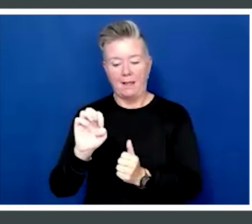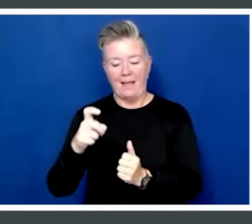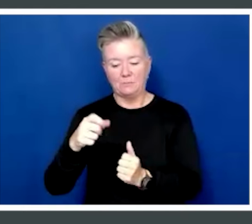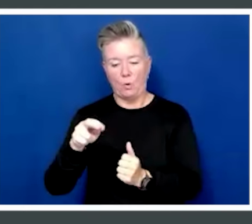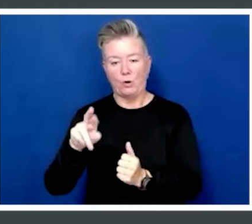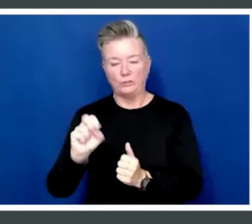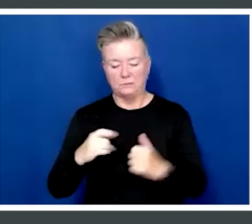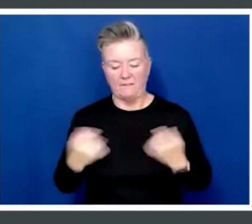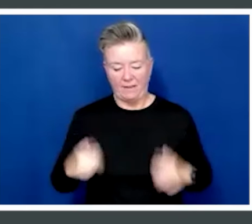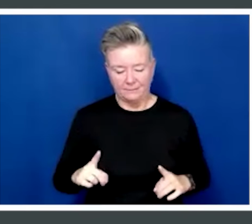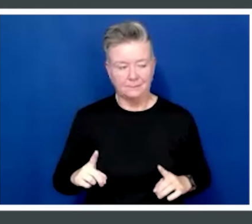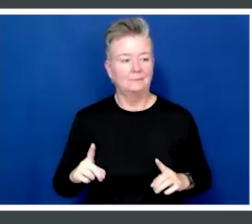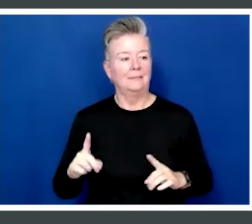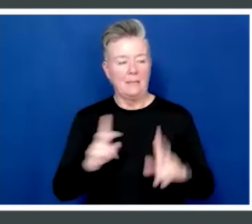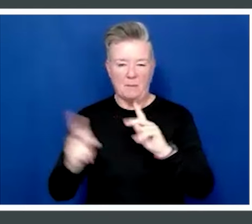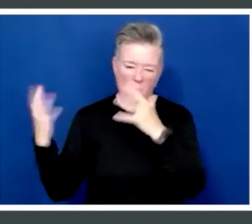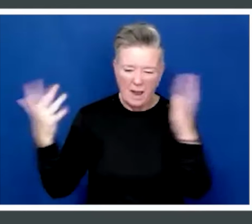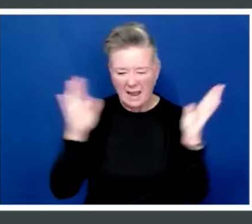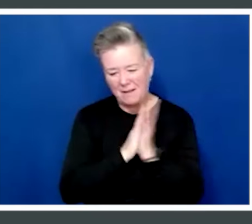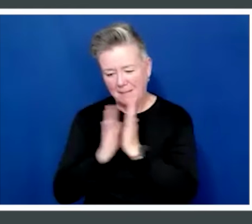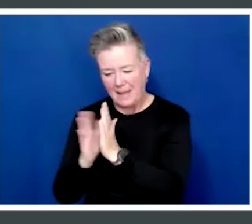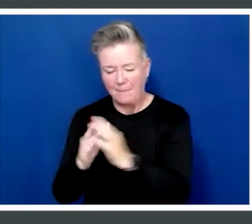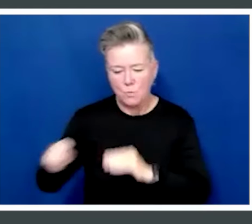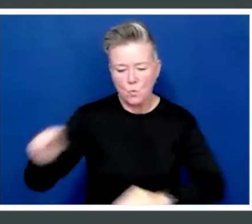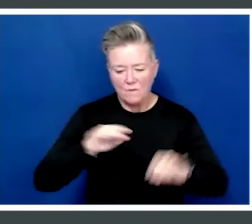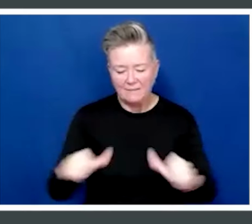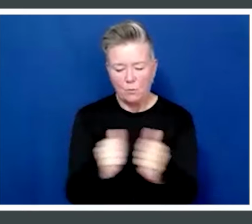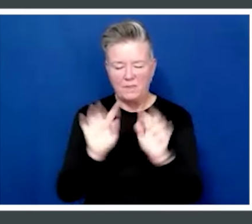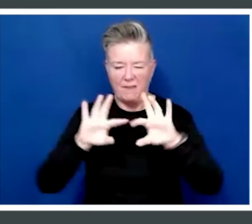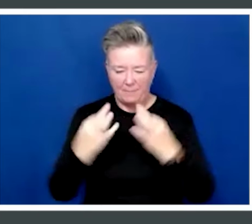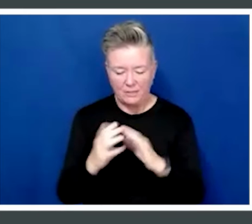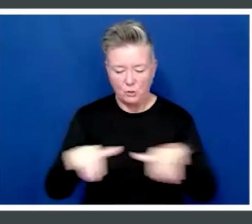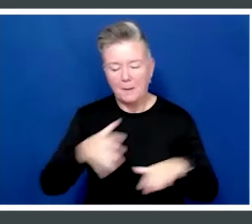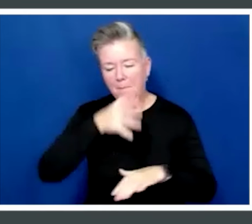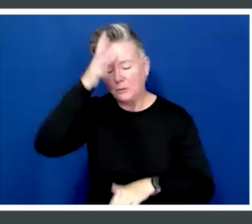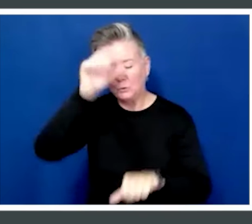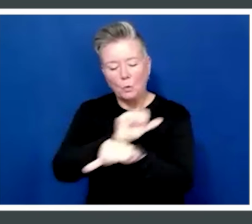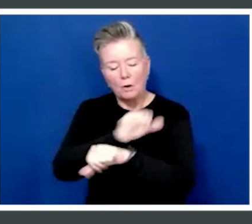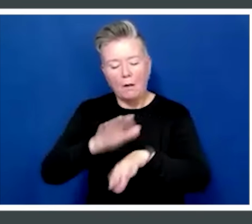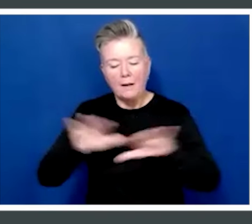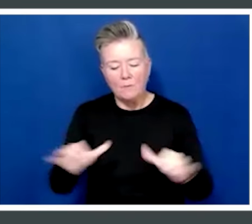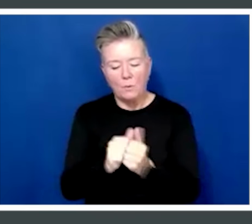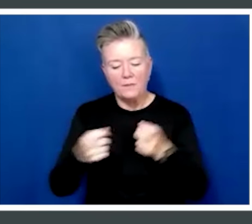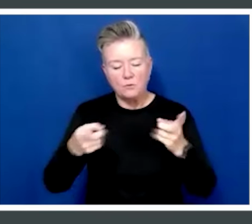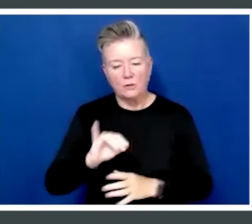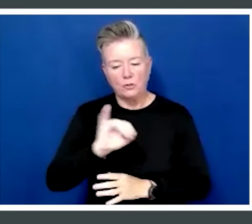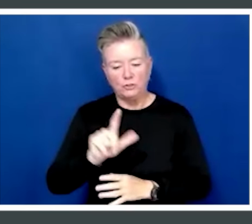Volunteers wave and clap while doing a movement activity with families. Children and parents work on activities with director Jill Teegardin.